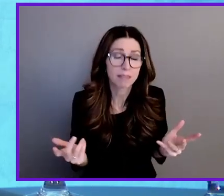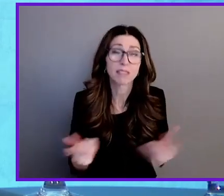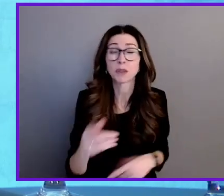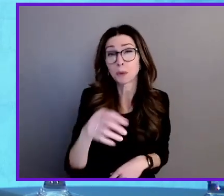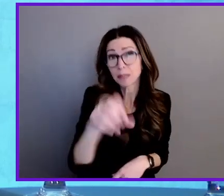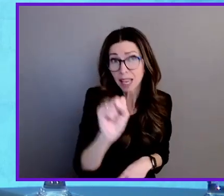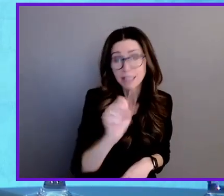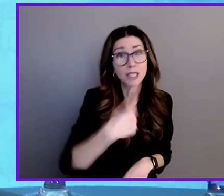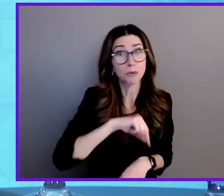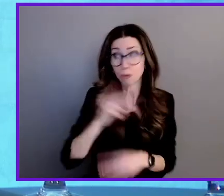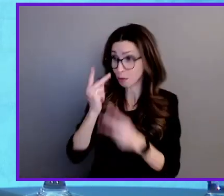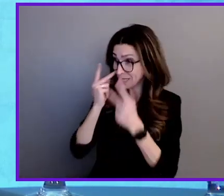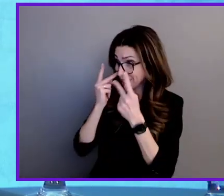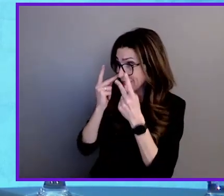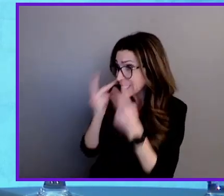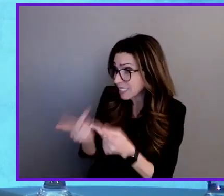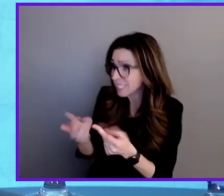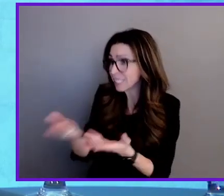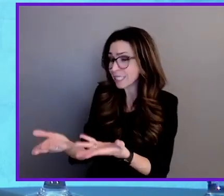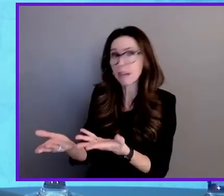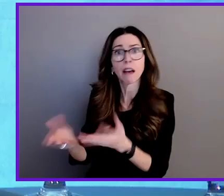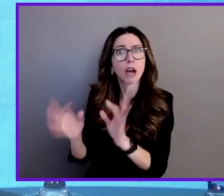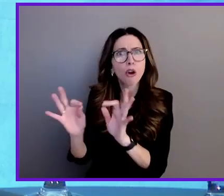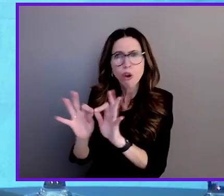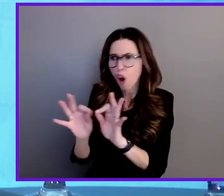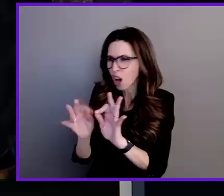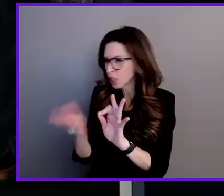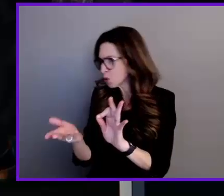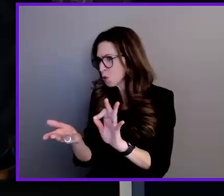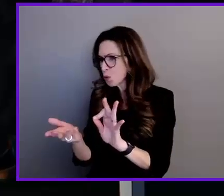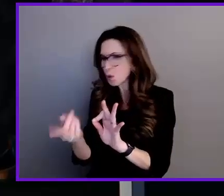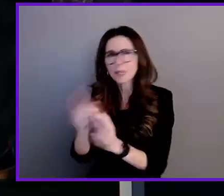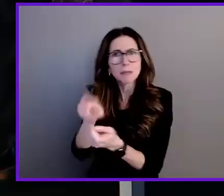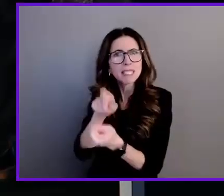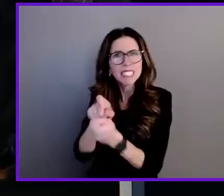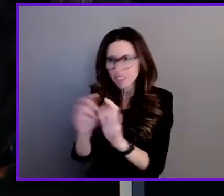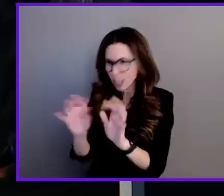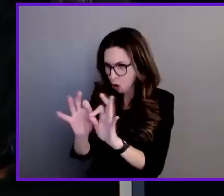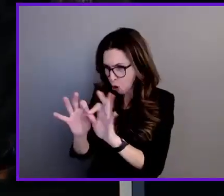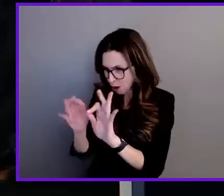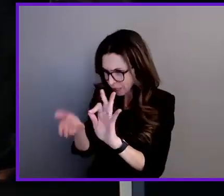when we get grant applications or disburse project grants, for instance. But it means that if we do,